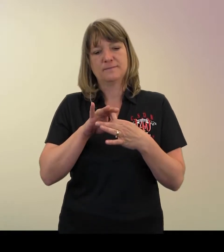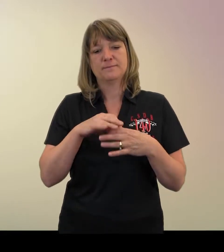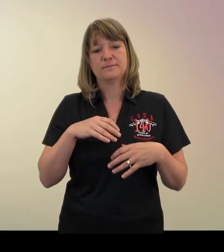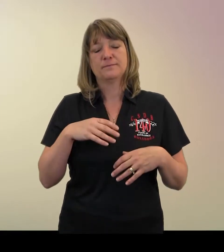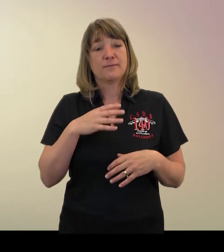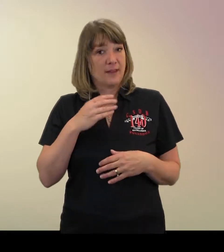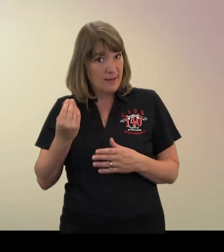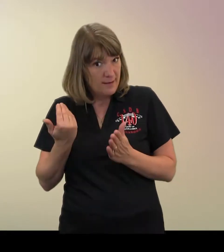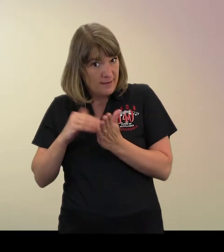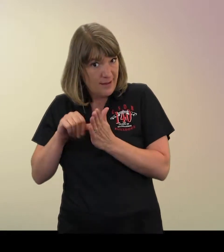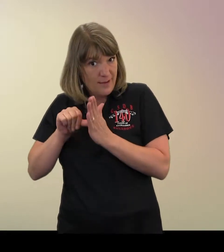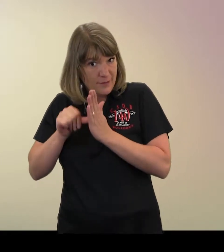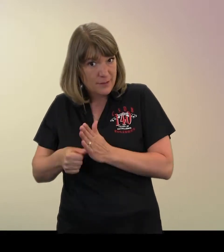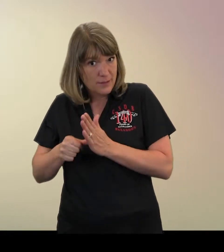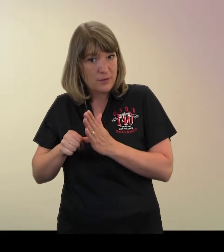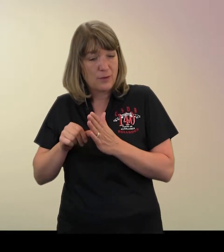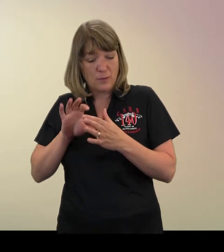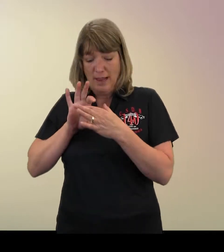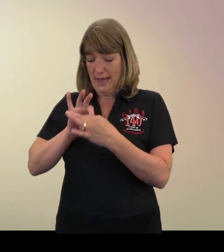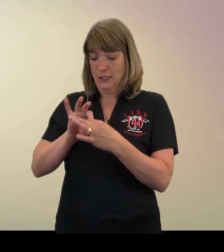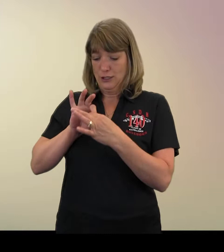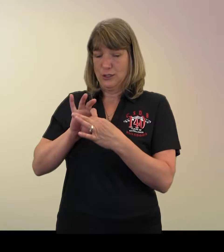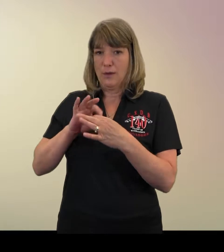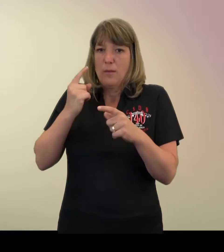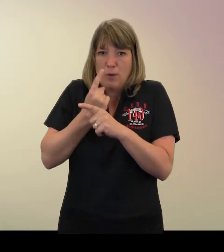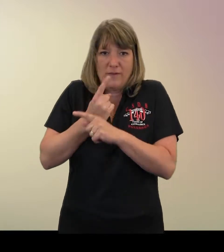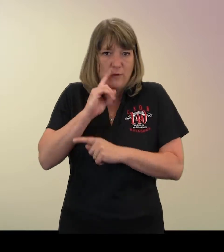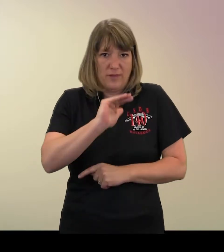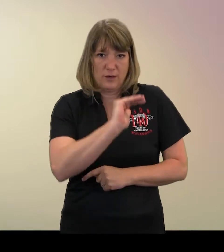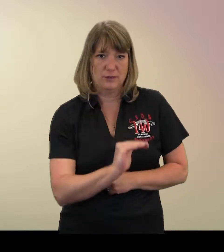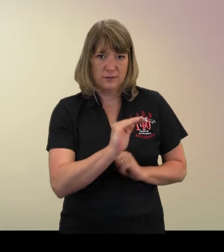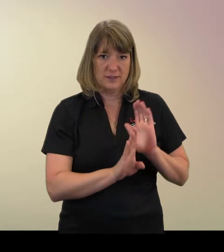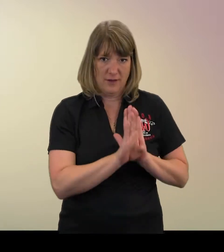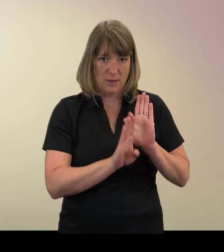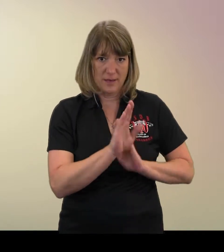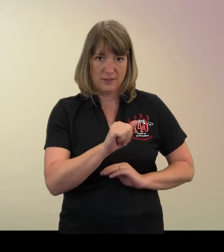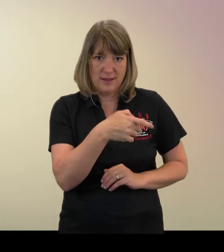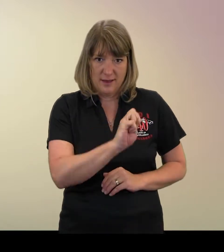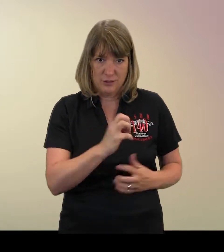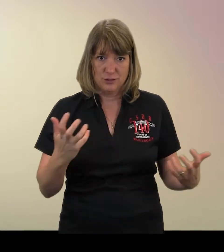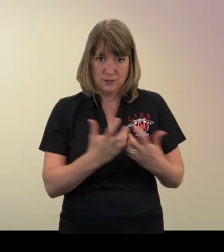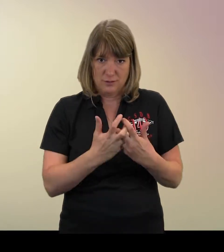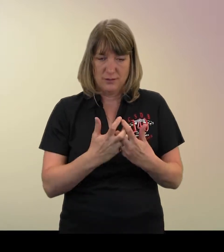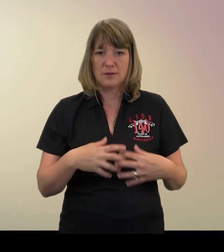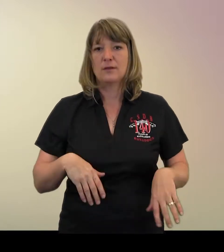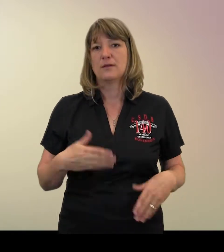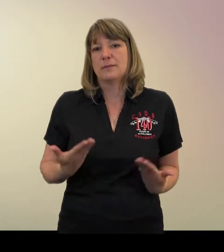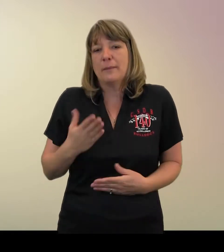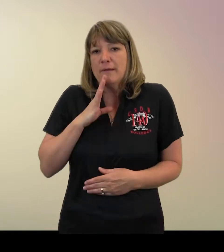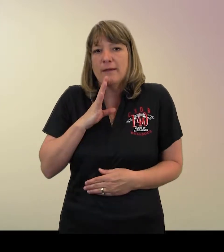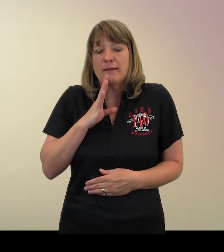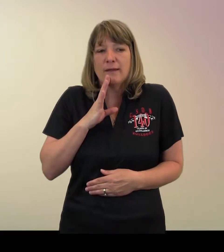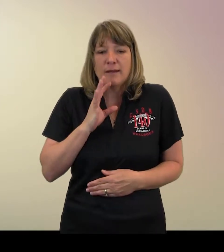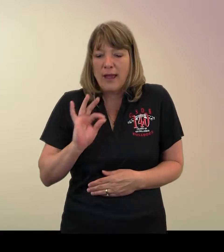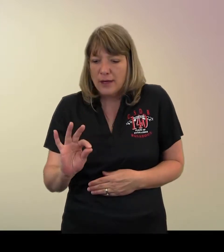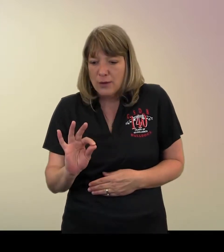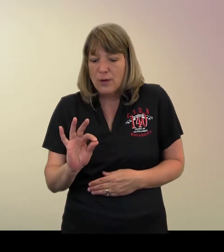Again, I want to emphasize that this is relationships that are appropriate to the child's developmental age. You might have a nine-year-old,